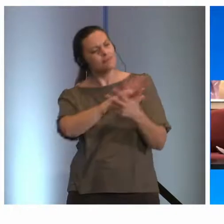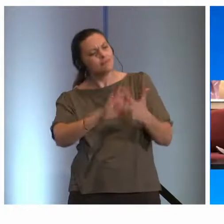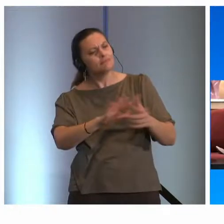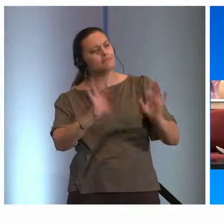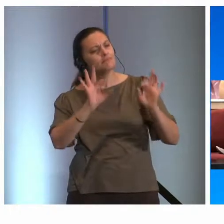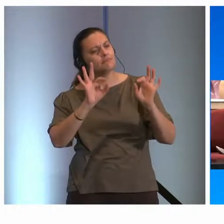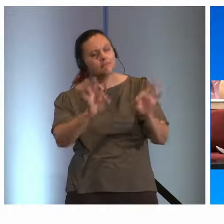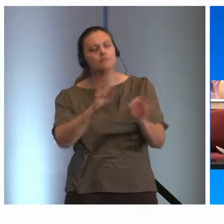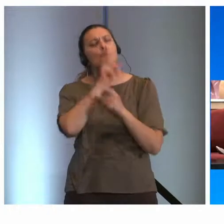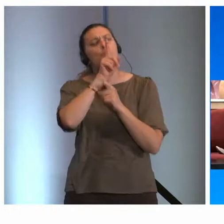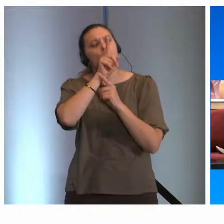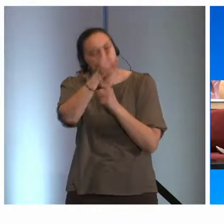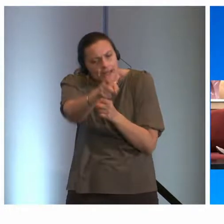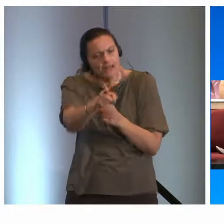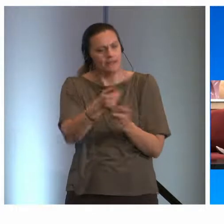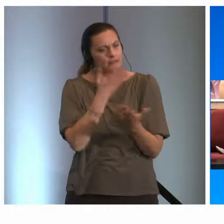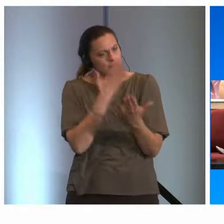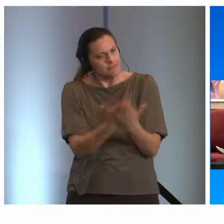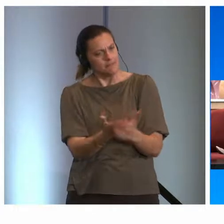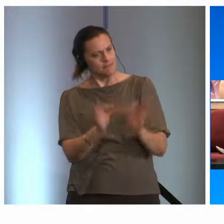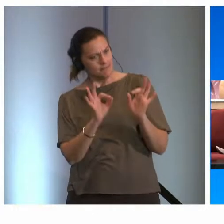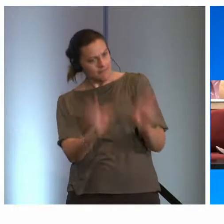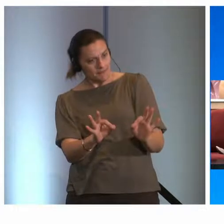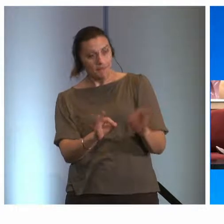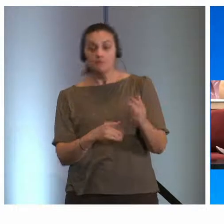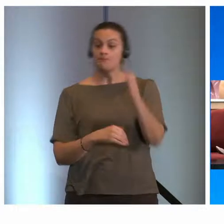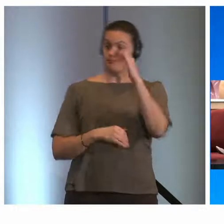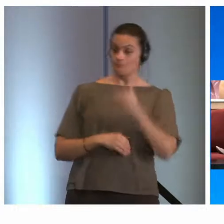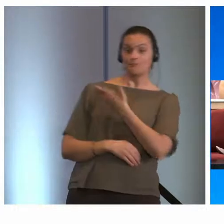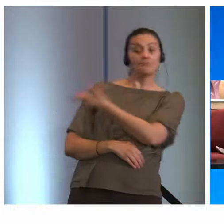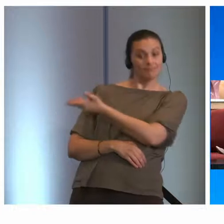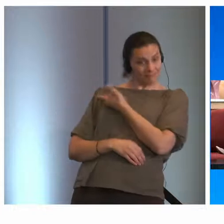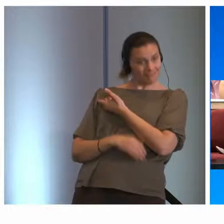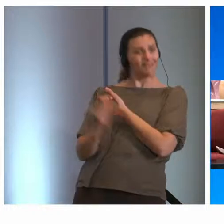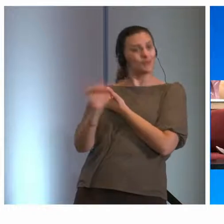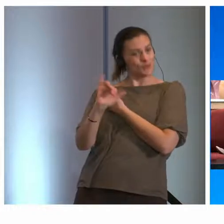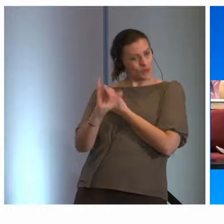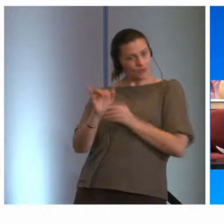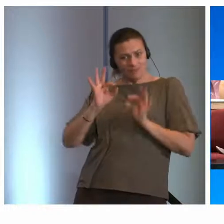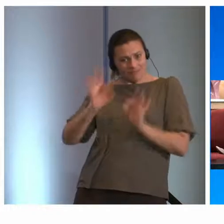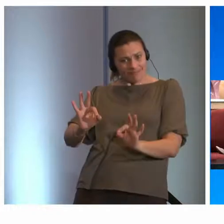what was presented in all of his shots. So. That's -- those are good